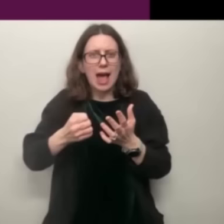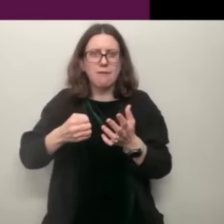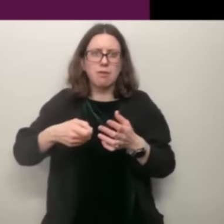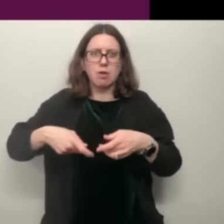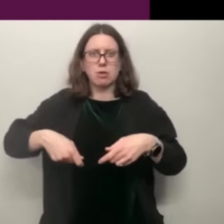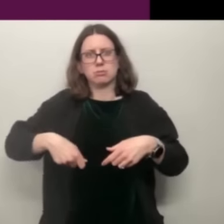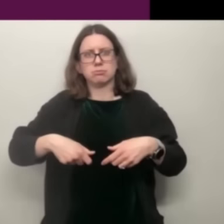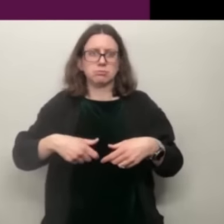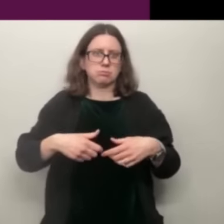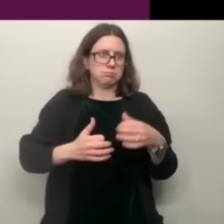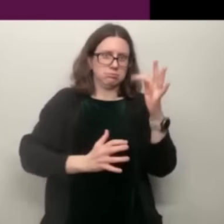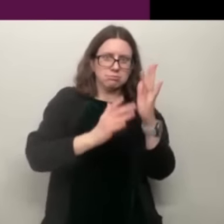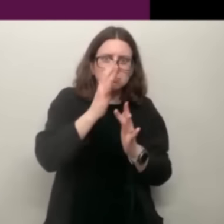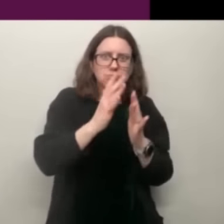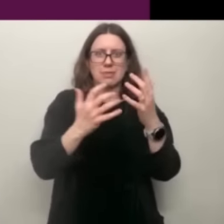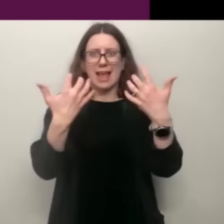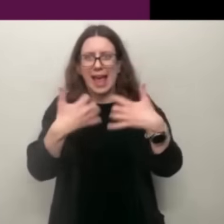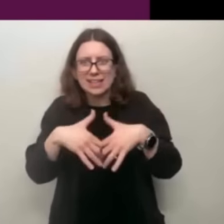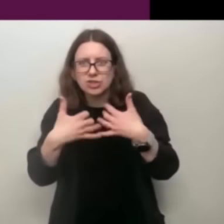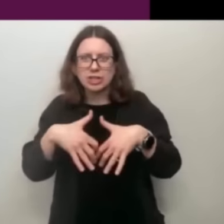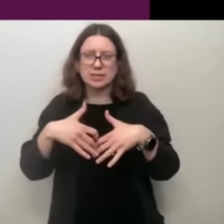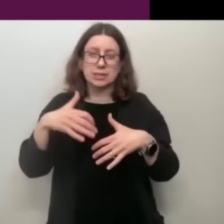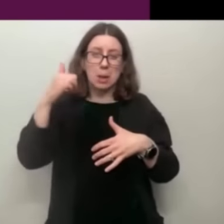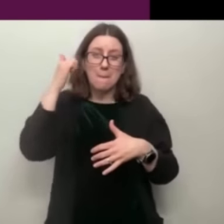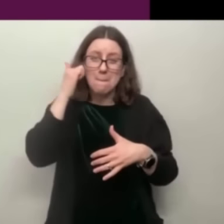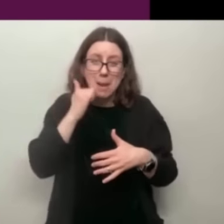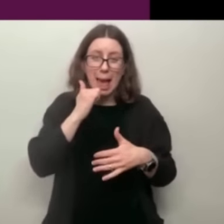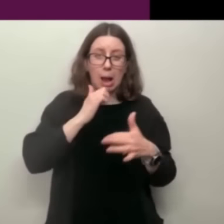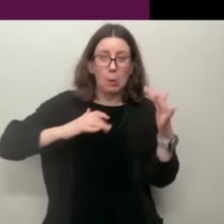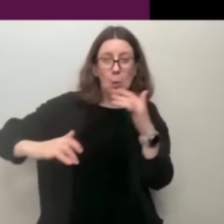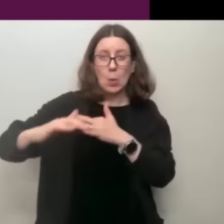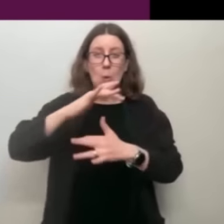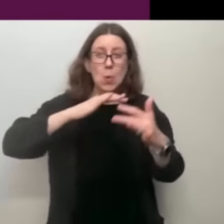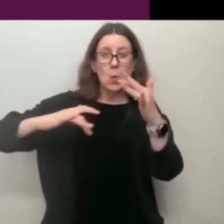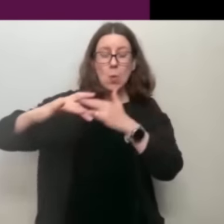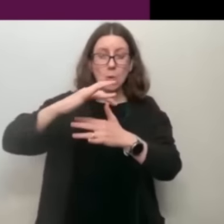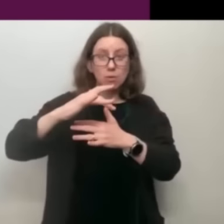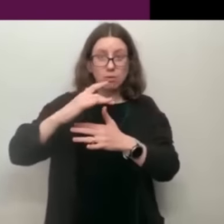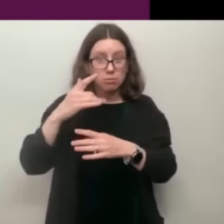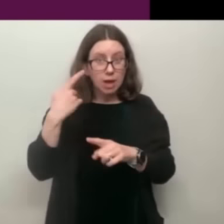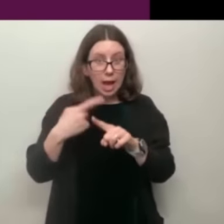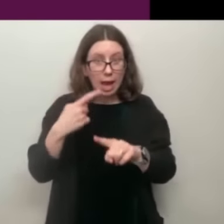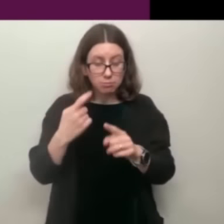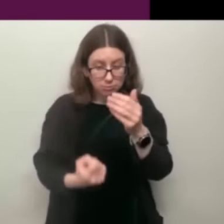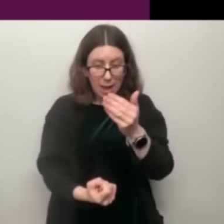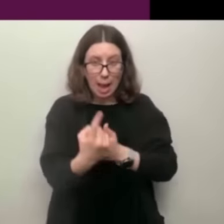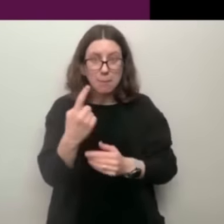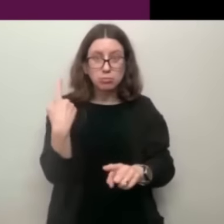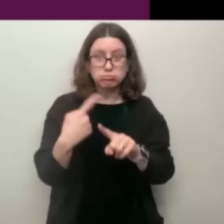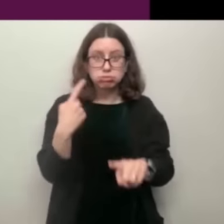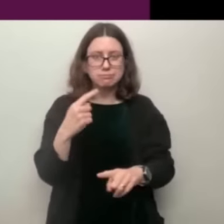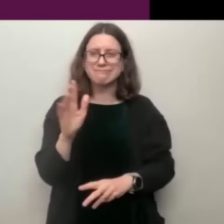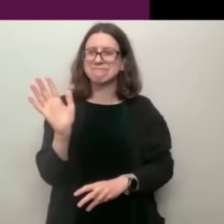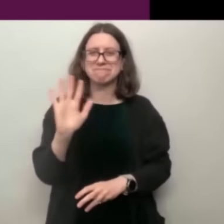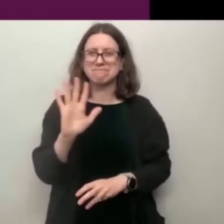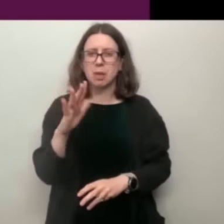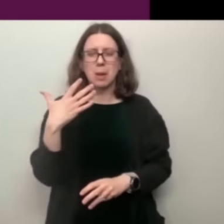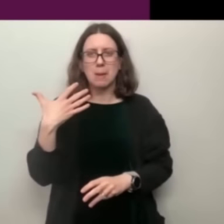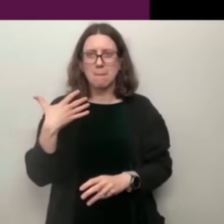and gouts of gray and black smoke. This did not appear overnight. This had been growing here in the secluded valley